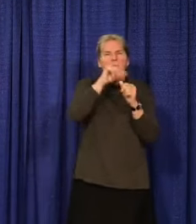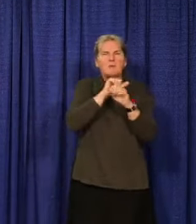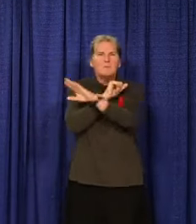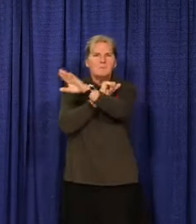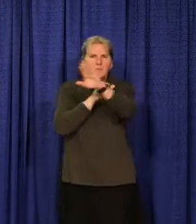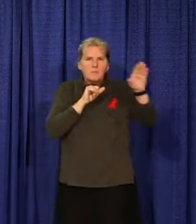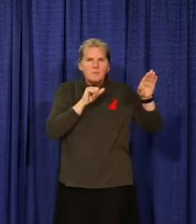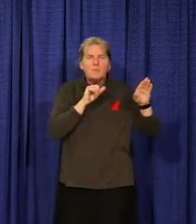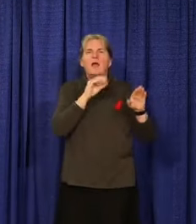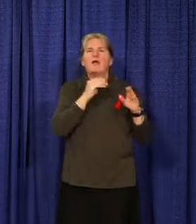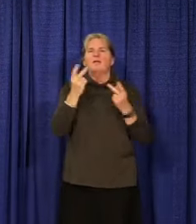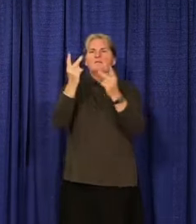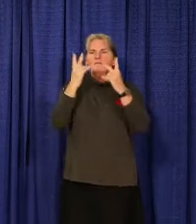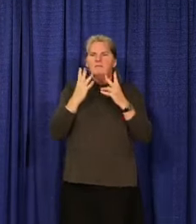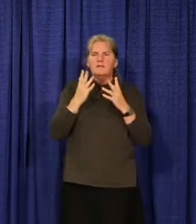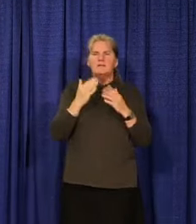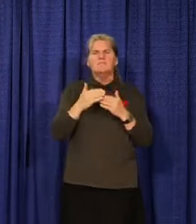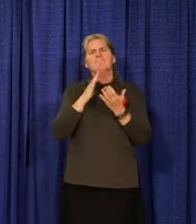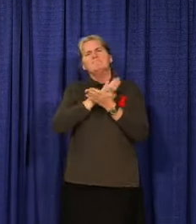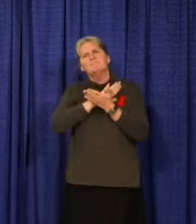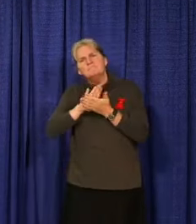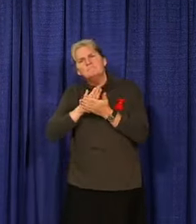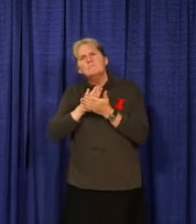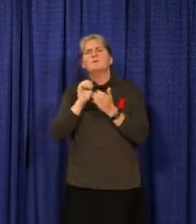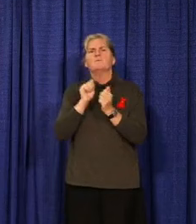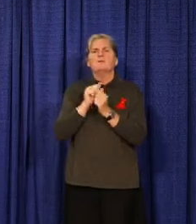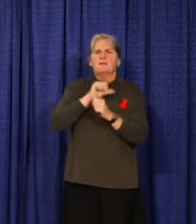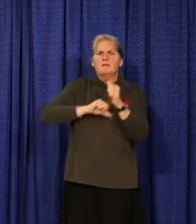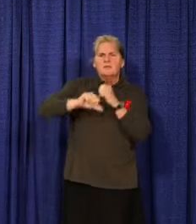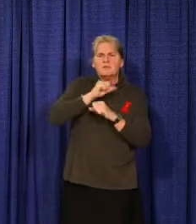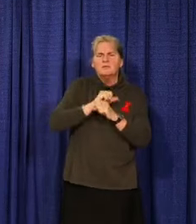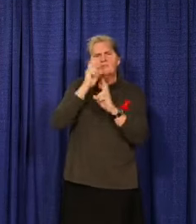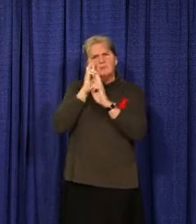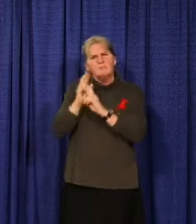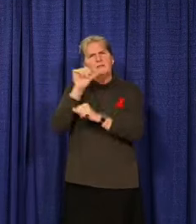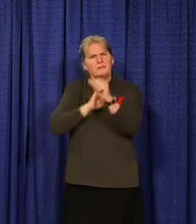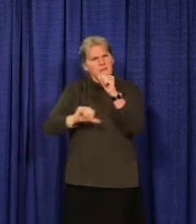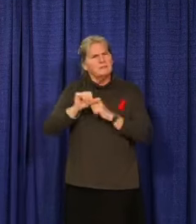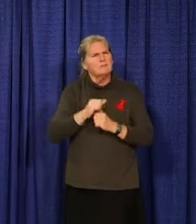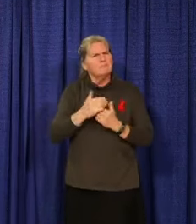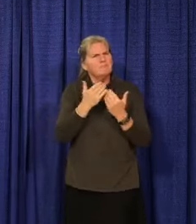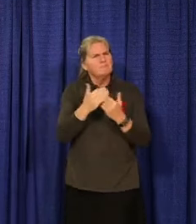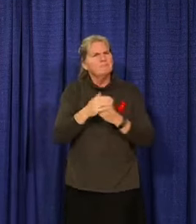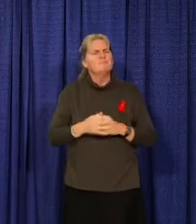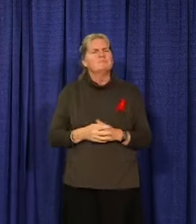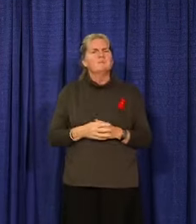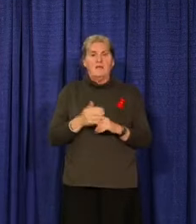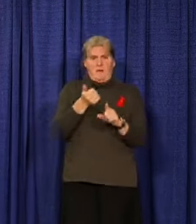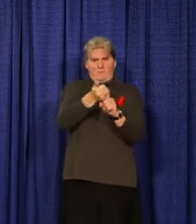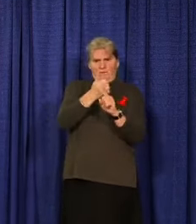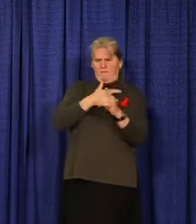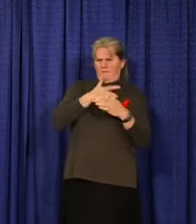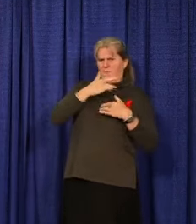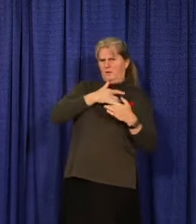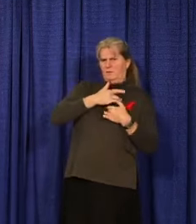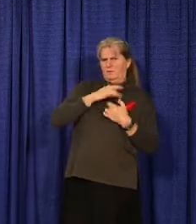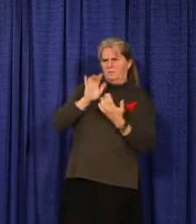Yukoners and visitors to our territory to be kind and respectful to one another. A few have concerns, please